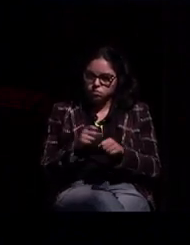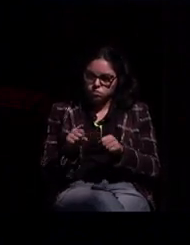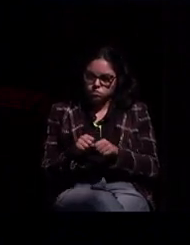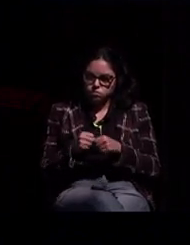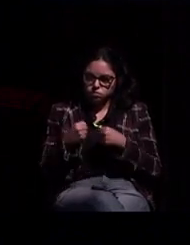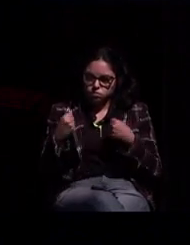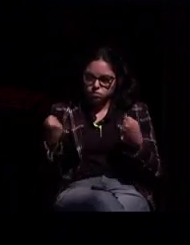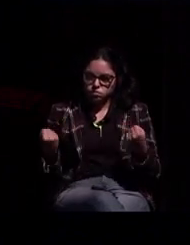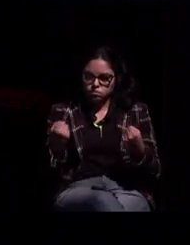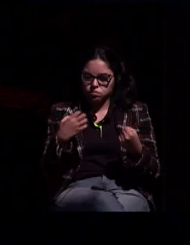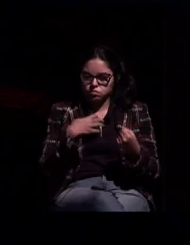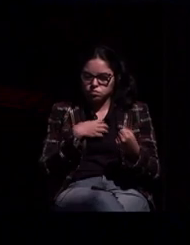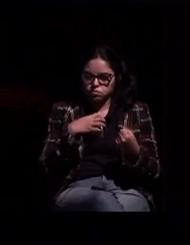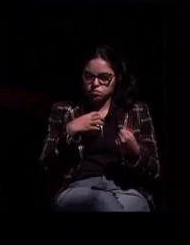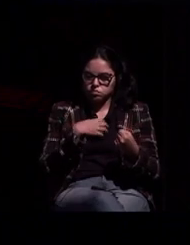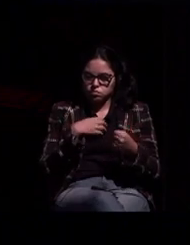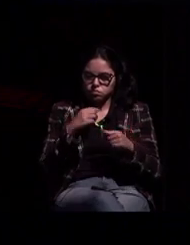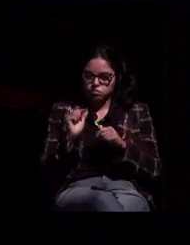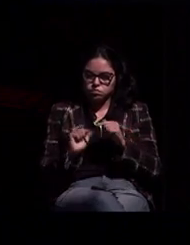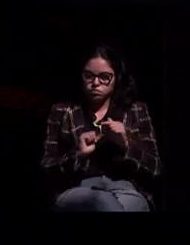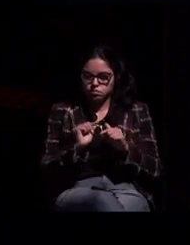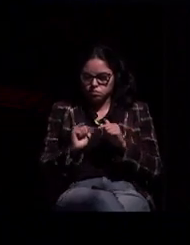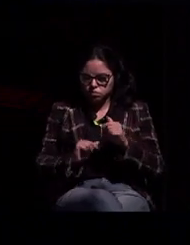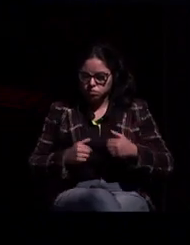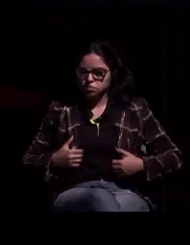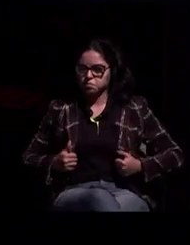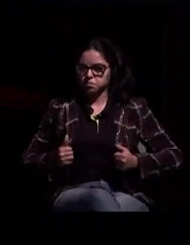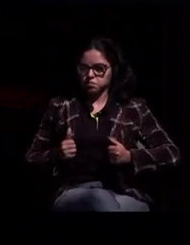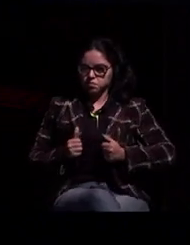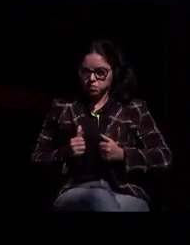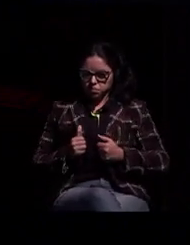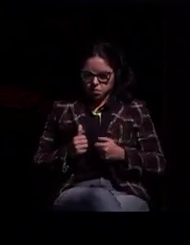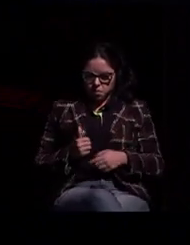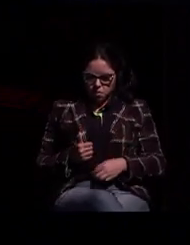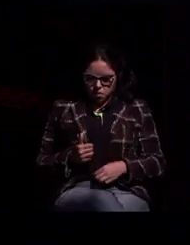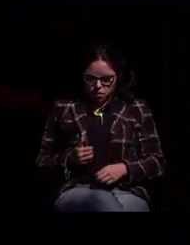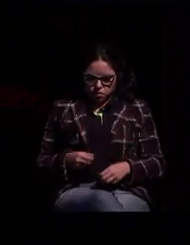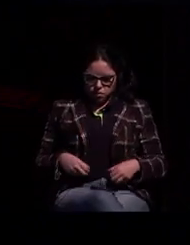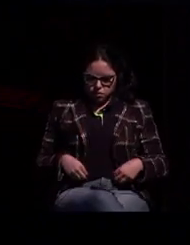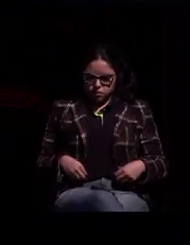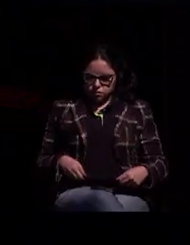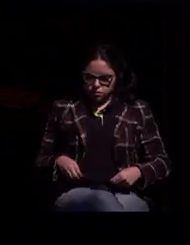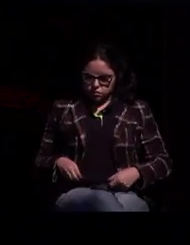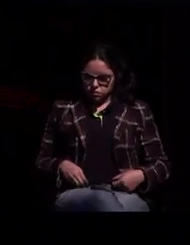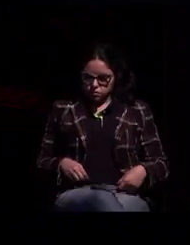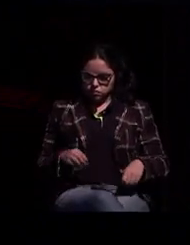and prevent workers from defending their rights. What does this mean?